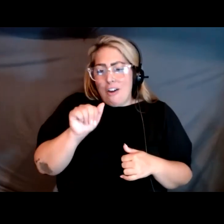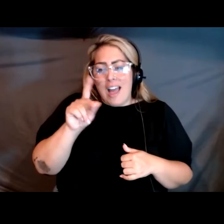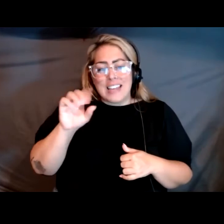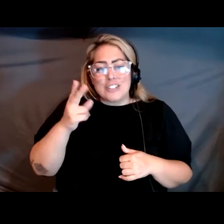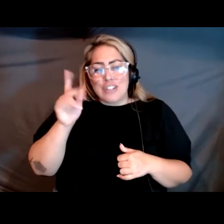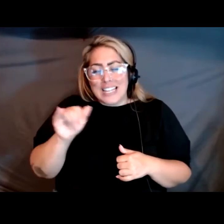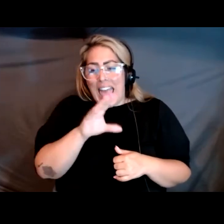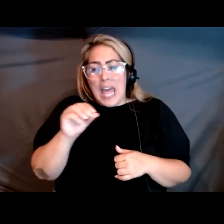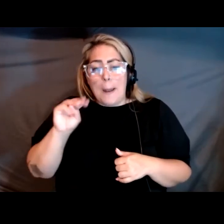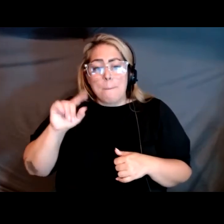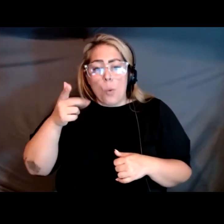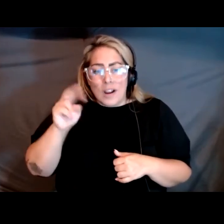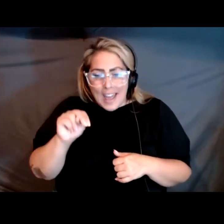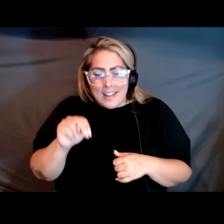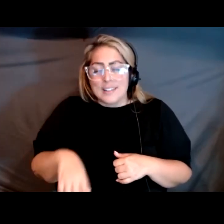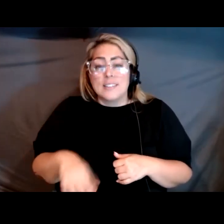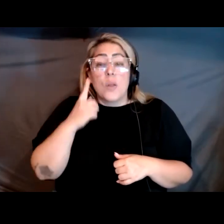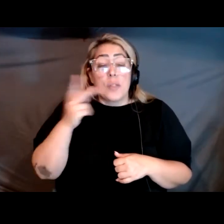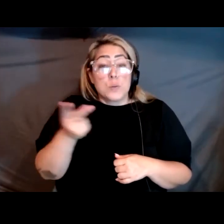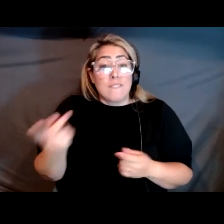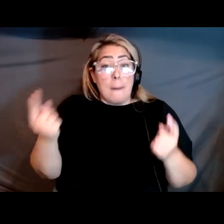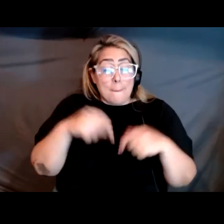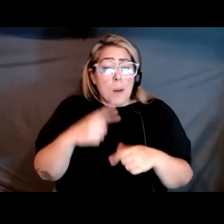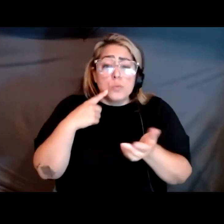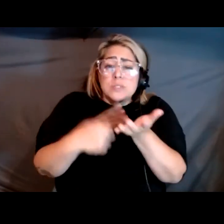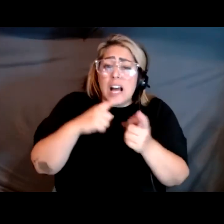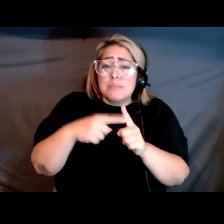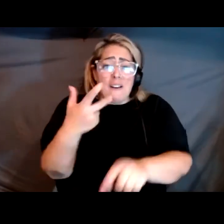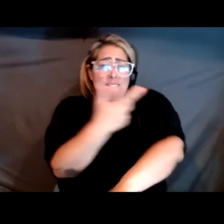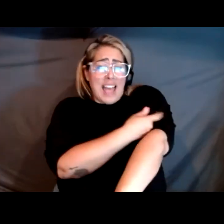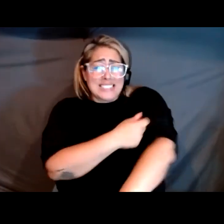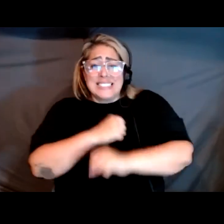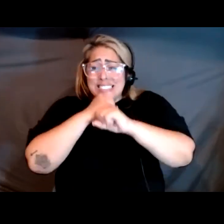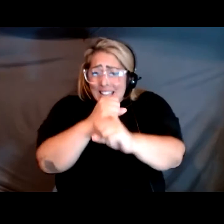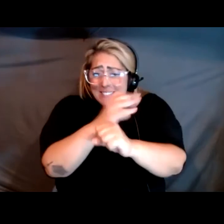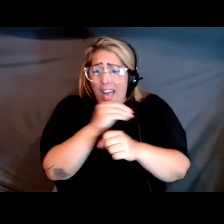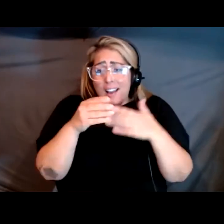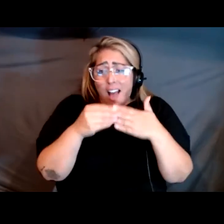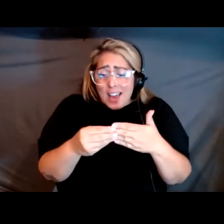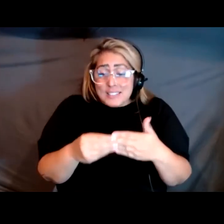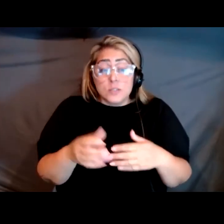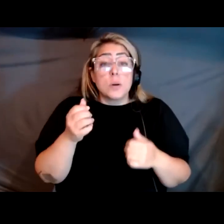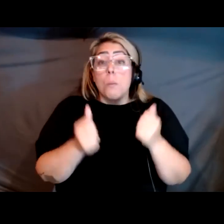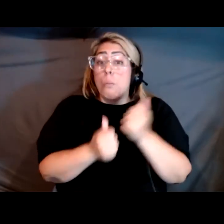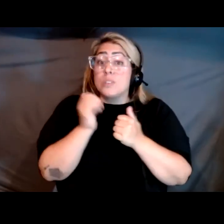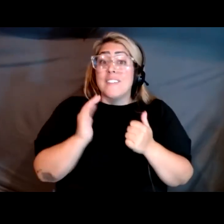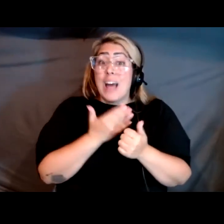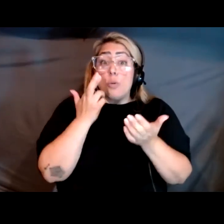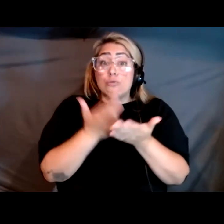the key to NYC vaccination and safety guidance. We will share most resources in